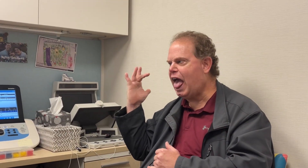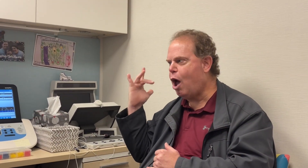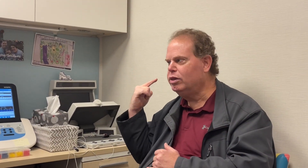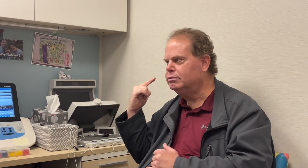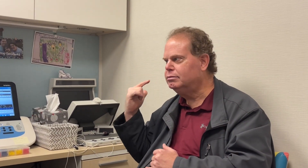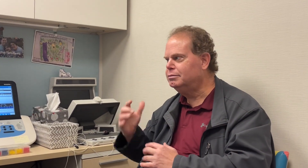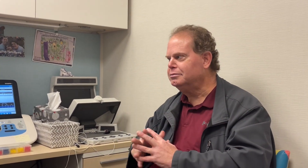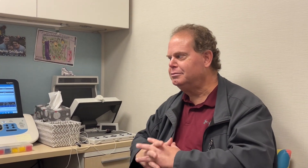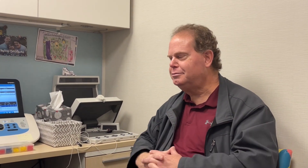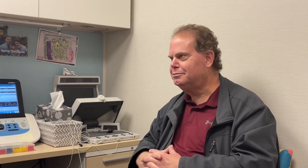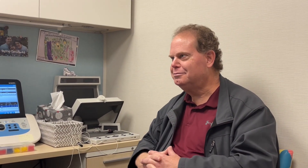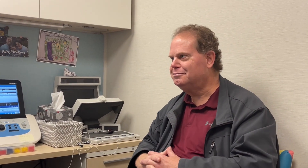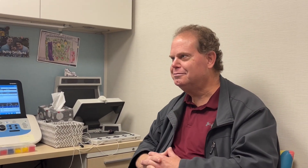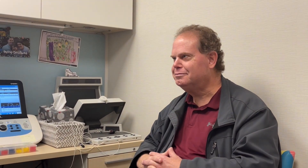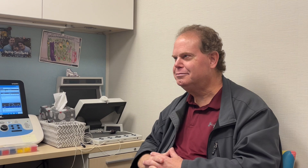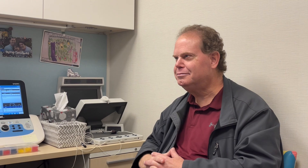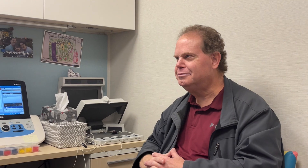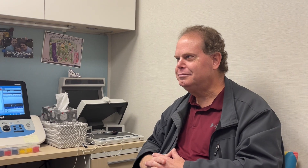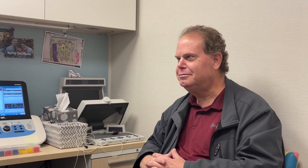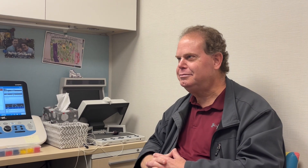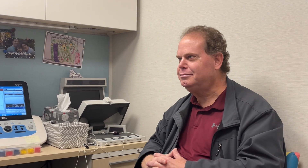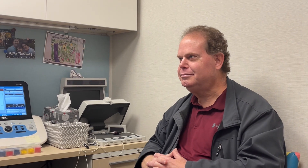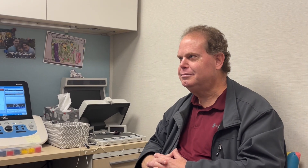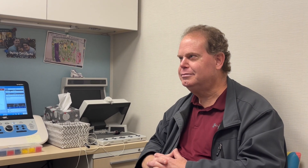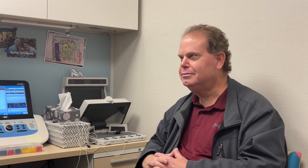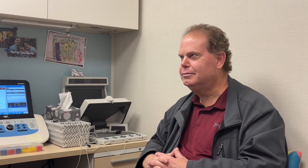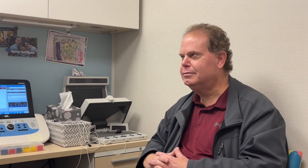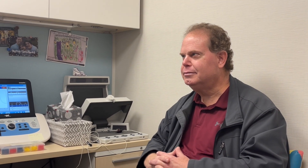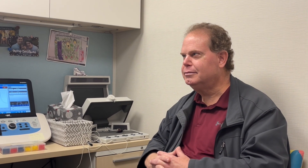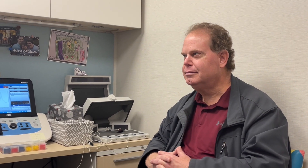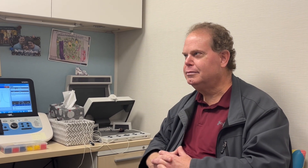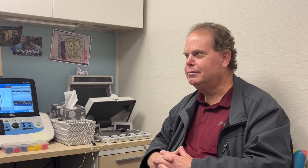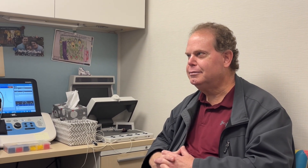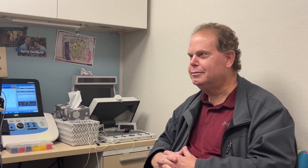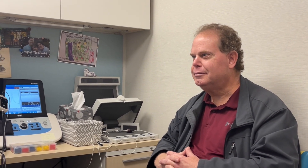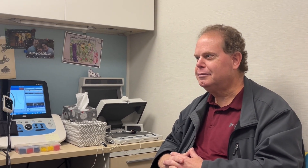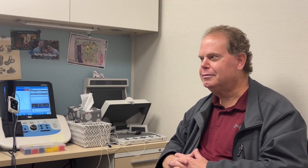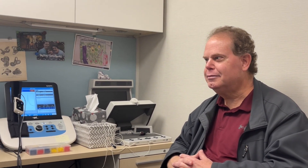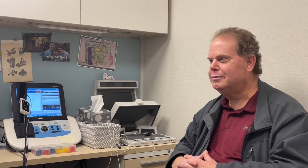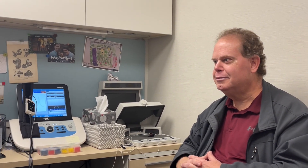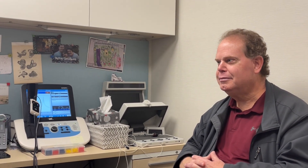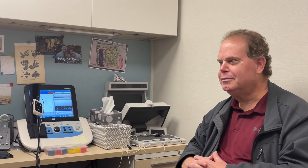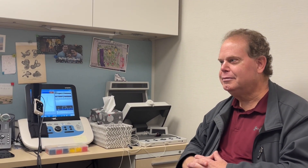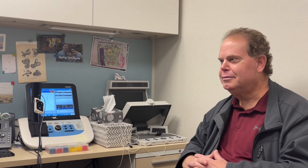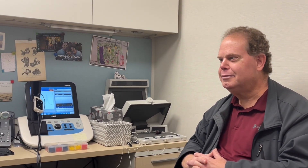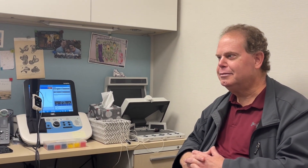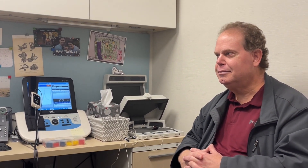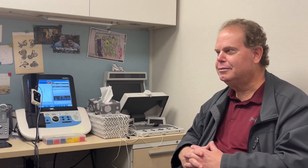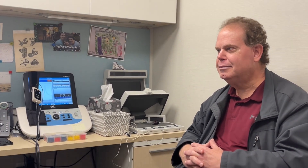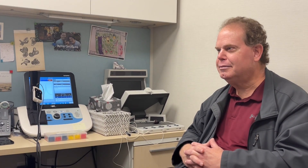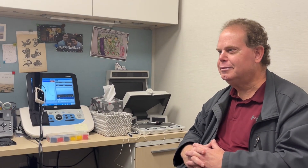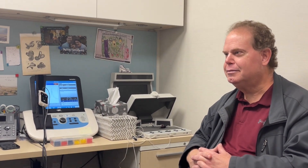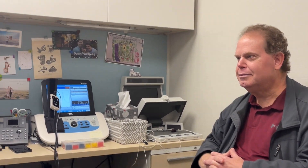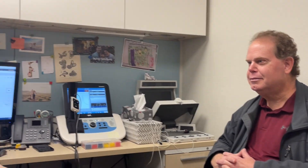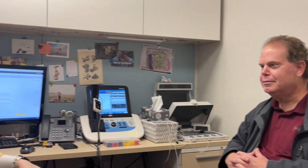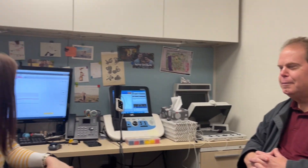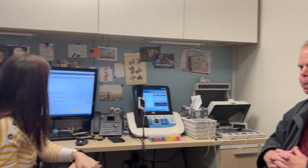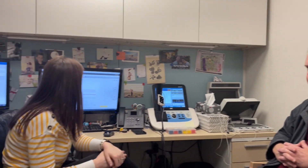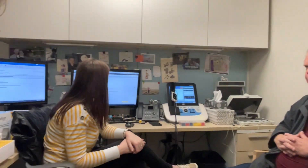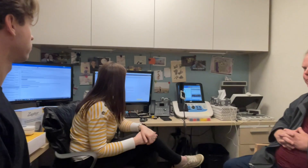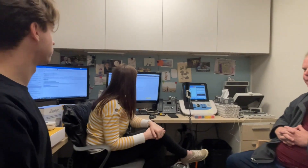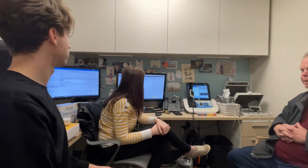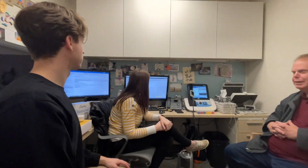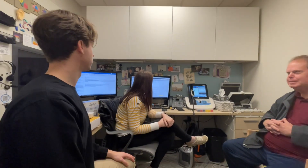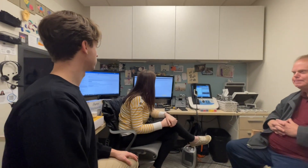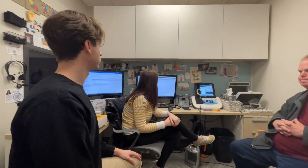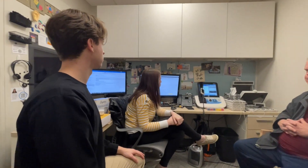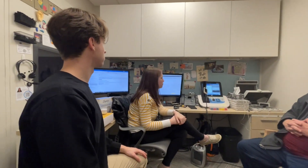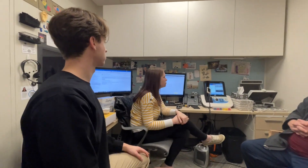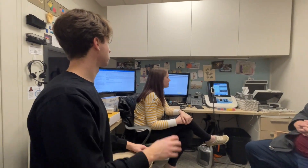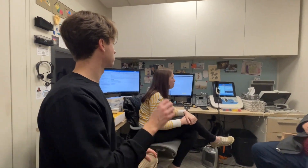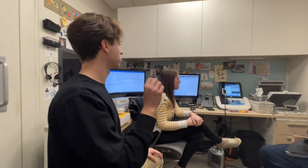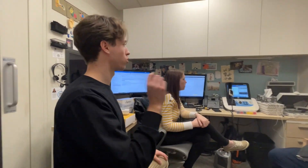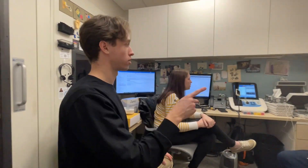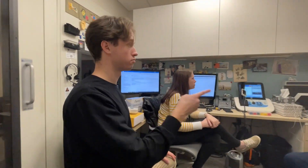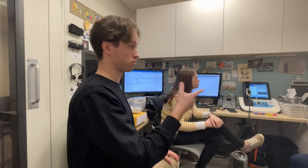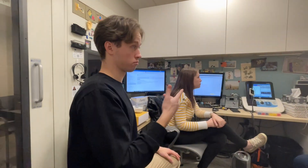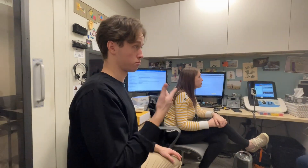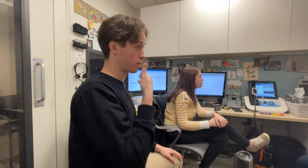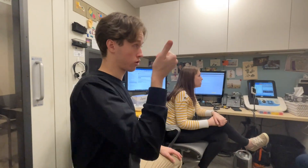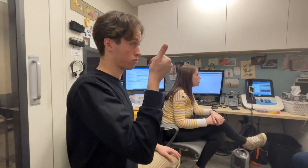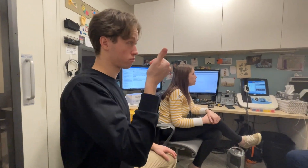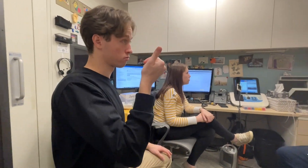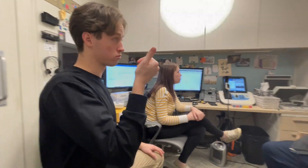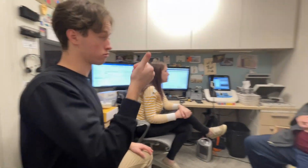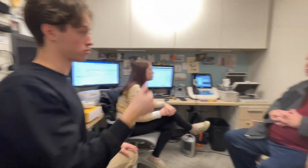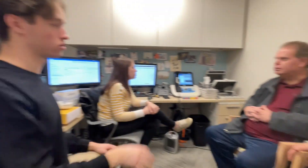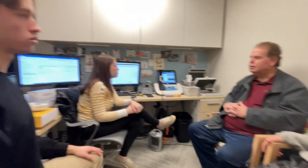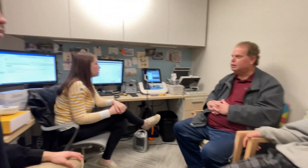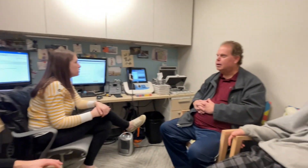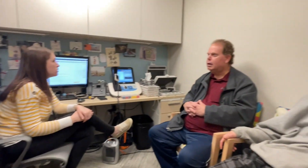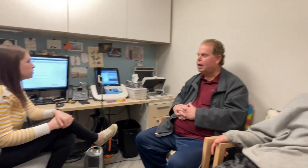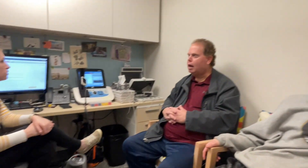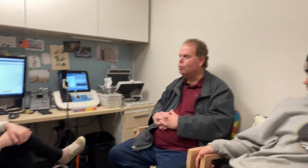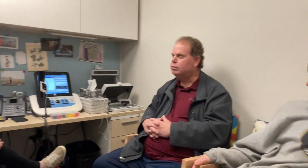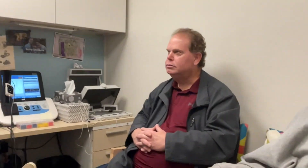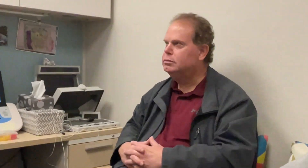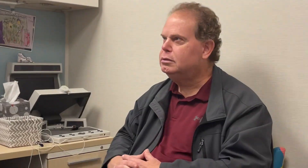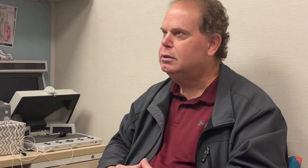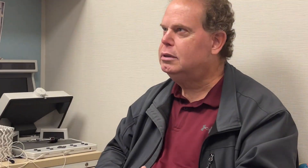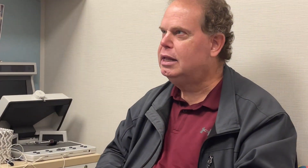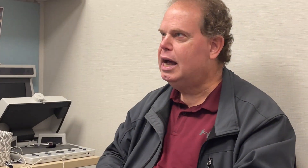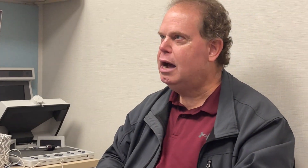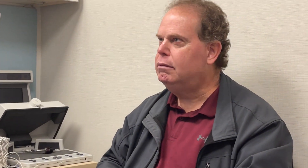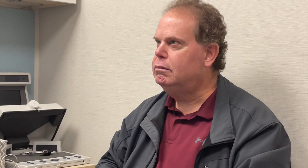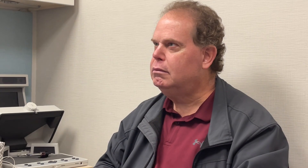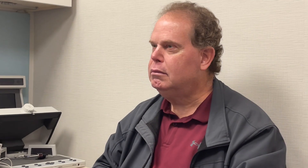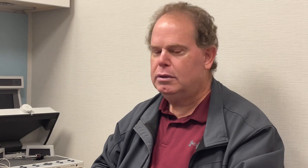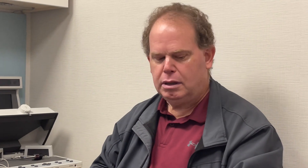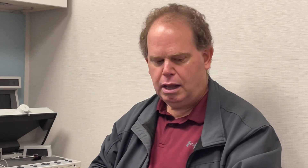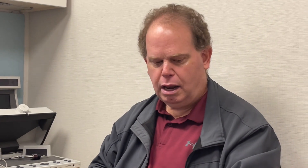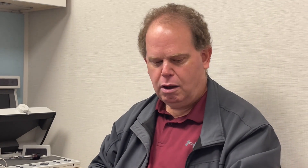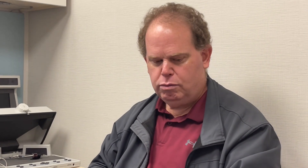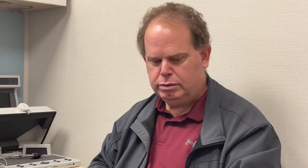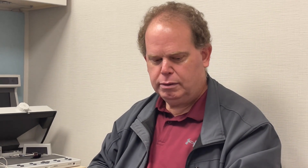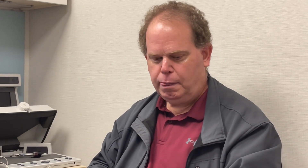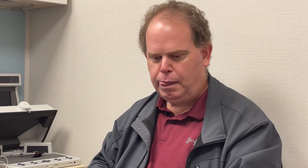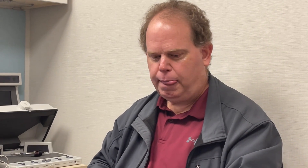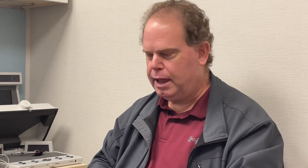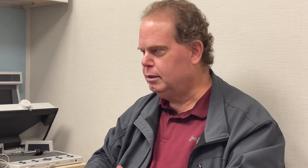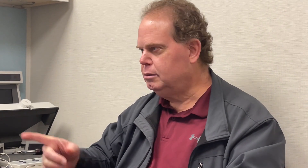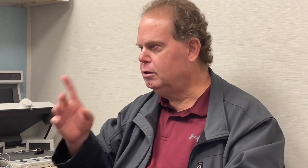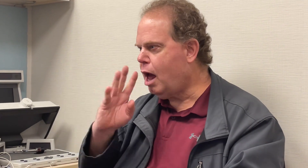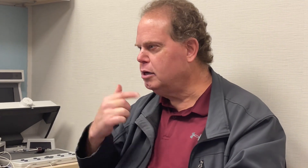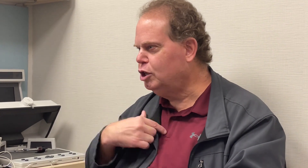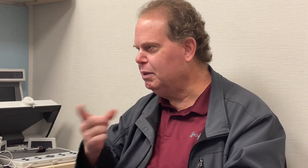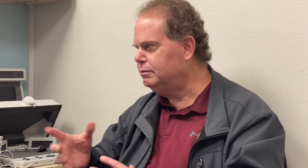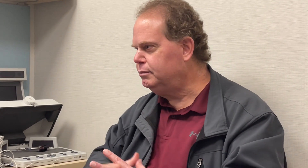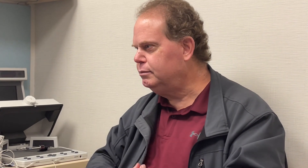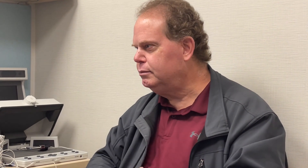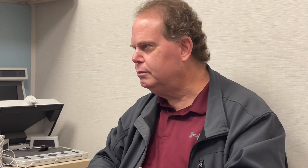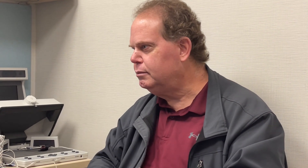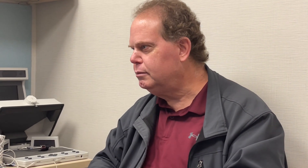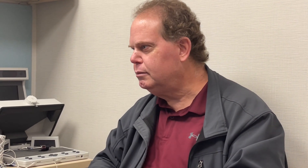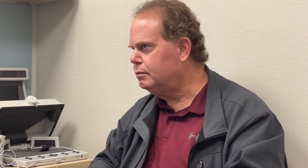loud um here we go that better 1 two 3 one two three hello hello 1 two 3 one two three